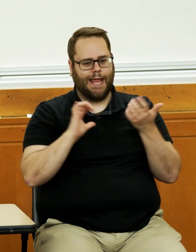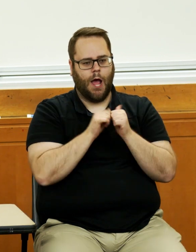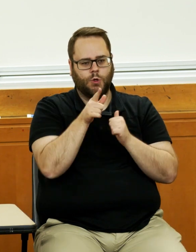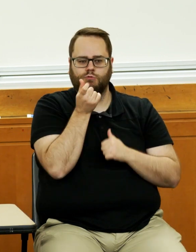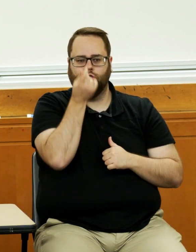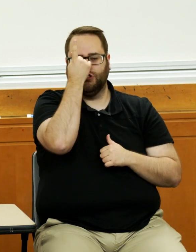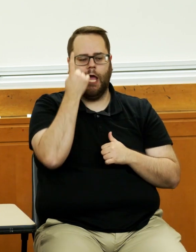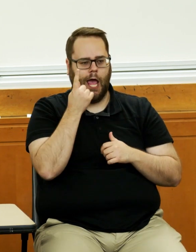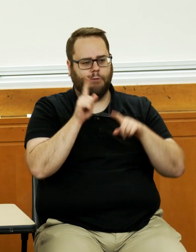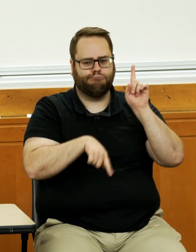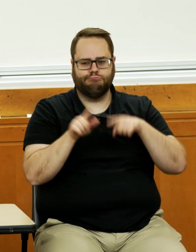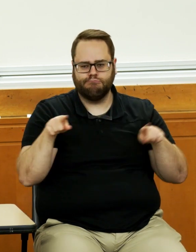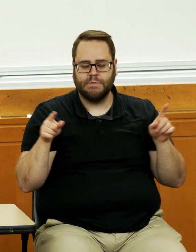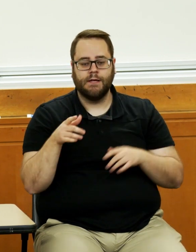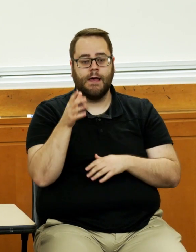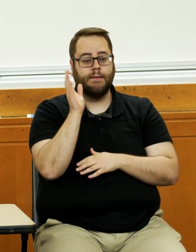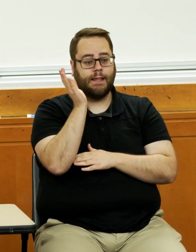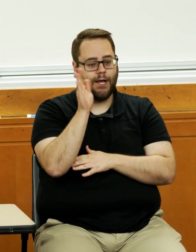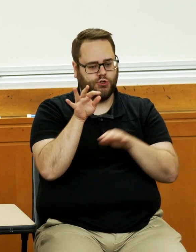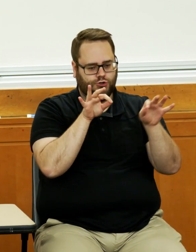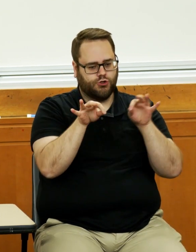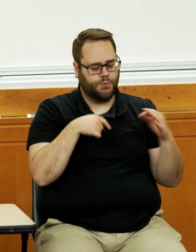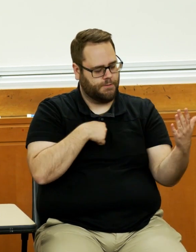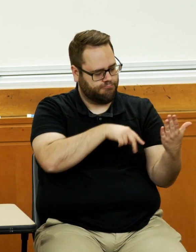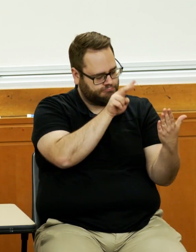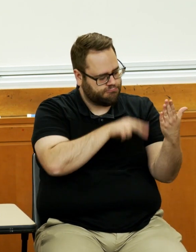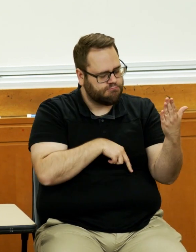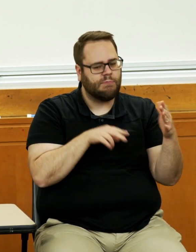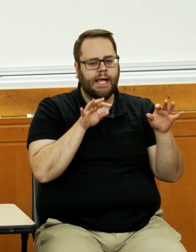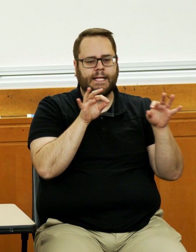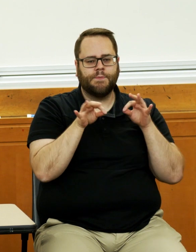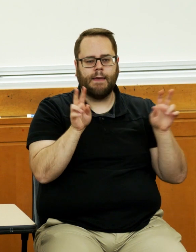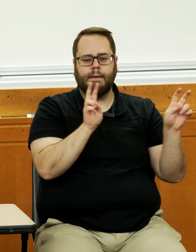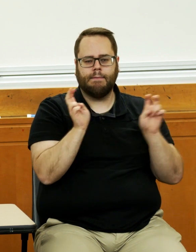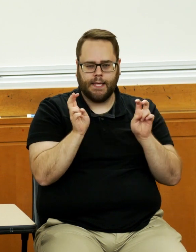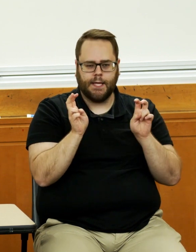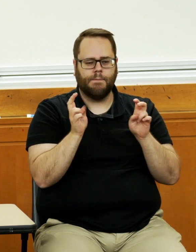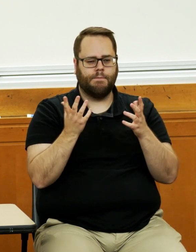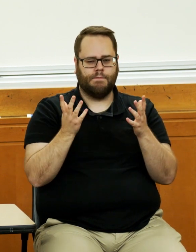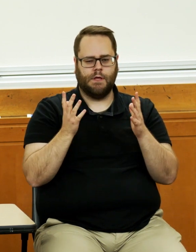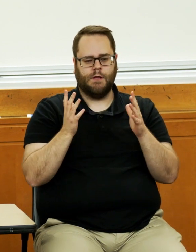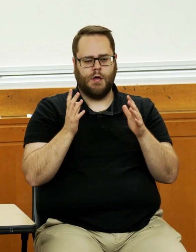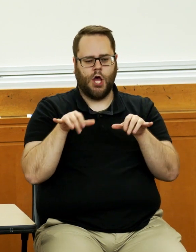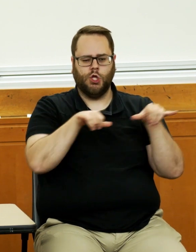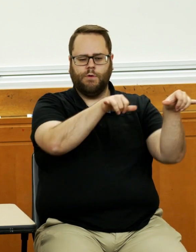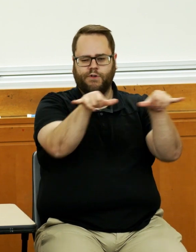The lecture description further explained that the theme constituted a universal human need to